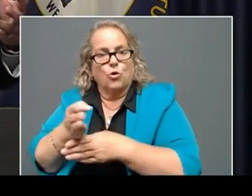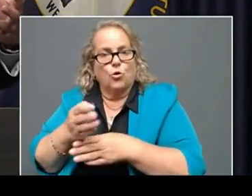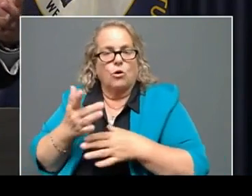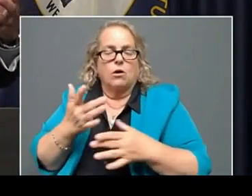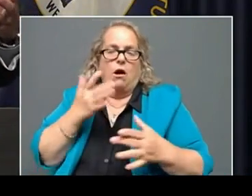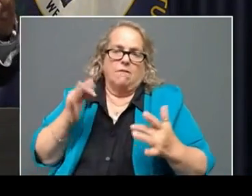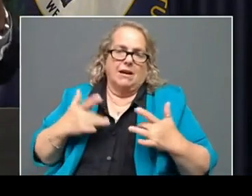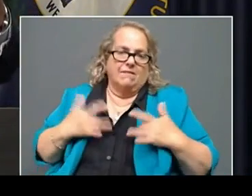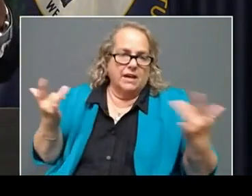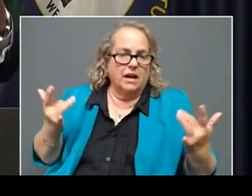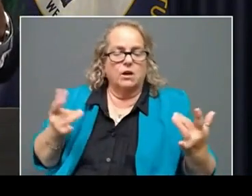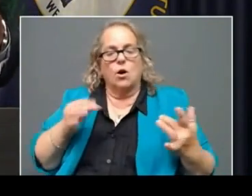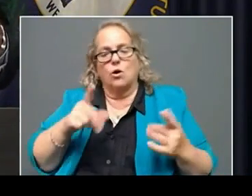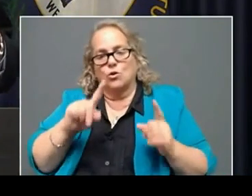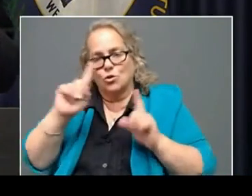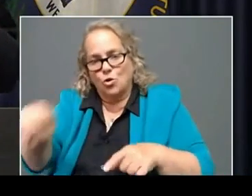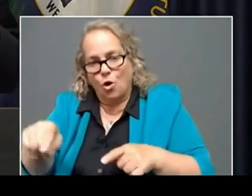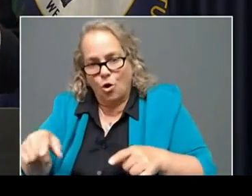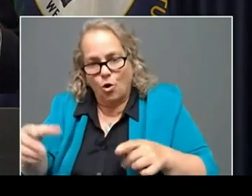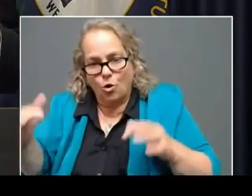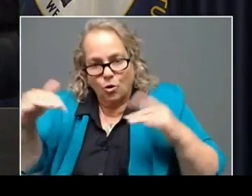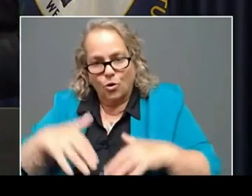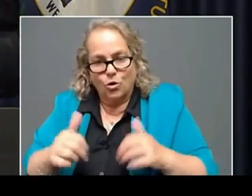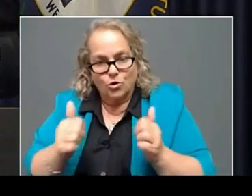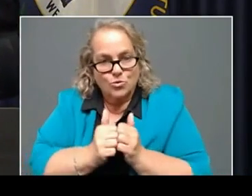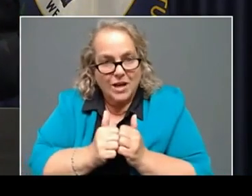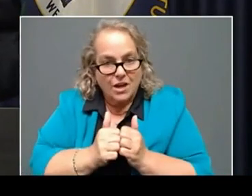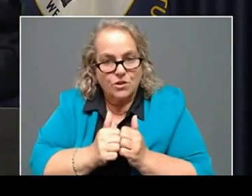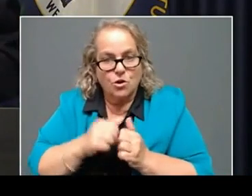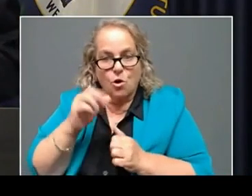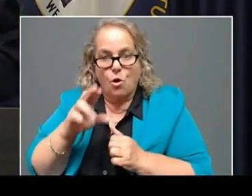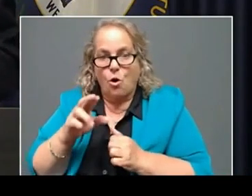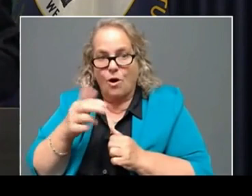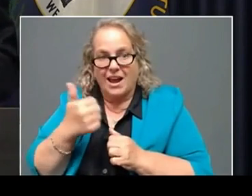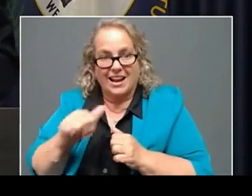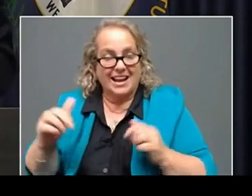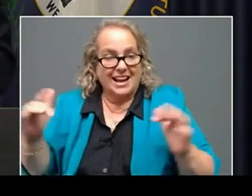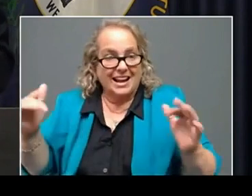inside together through gatherings. Uh these are a couple that are happening